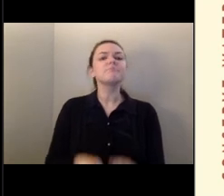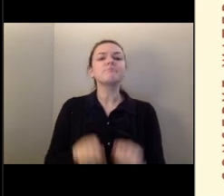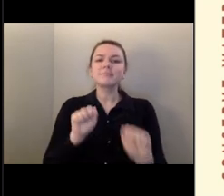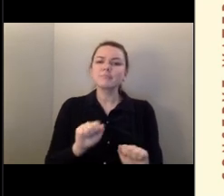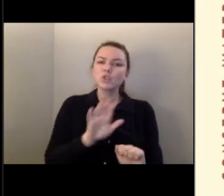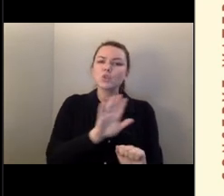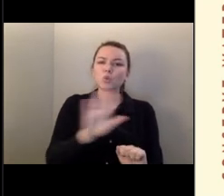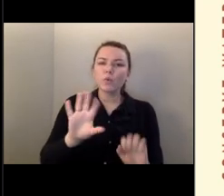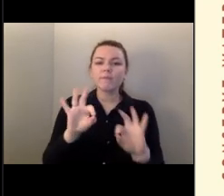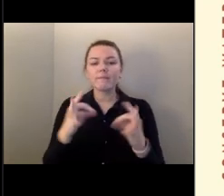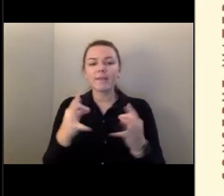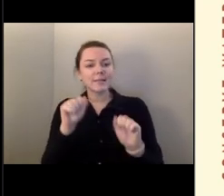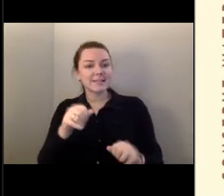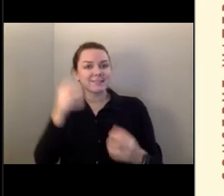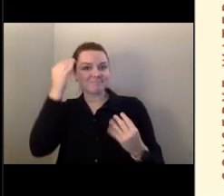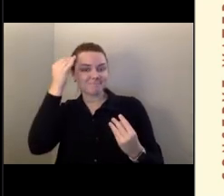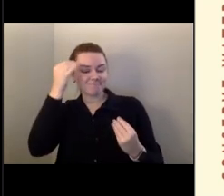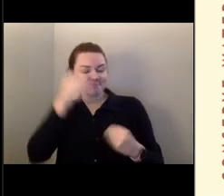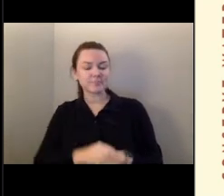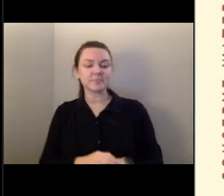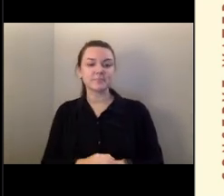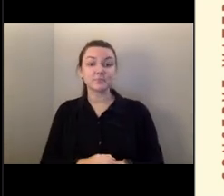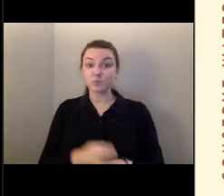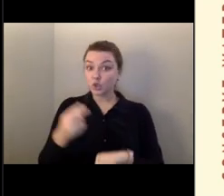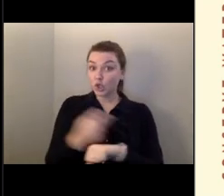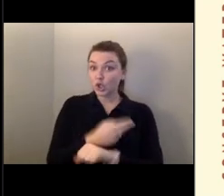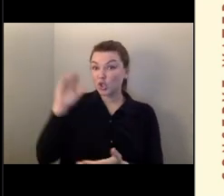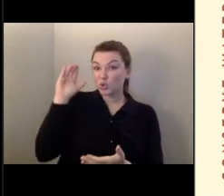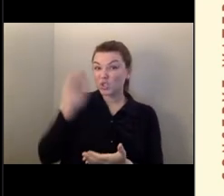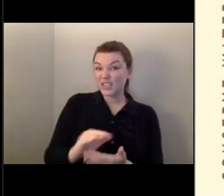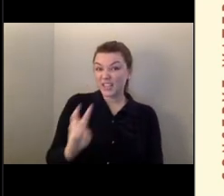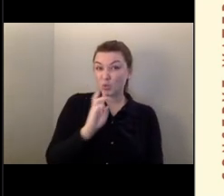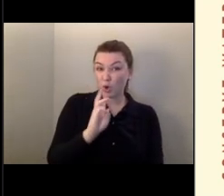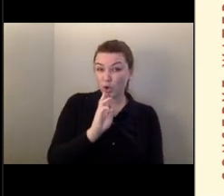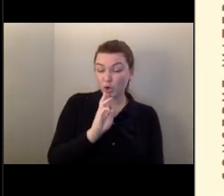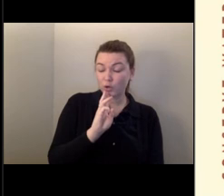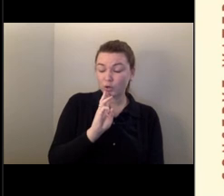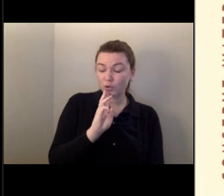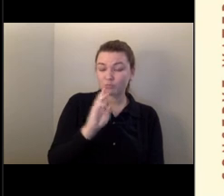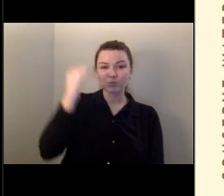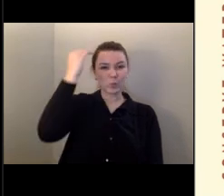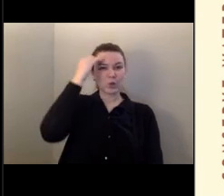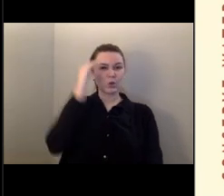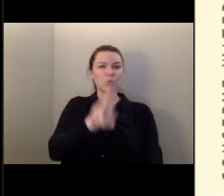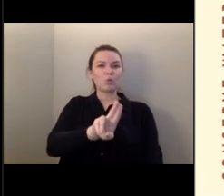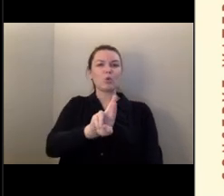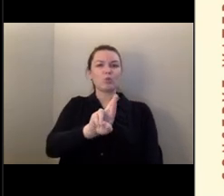We can use less water because we know that a lot of runoff that goes into the ocean